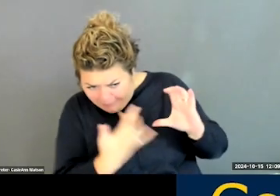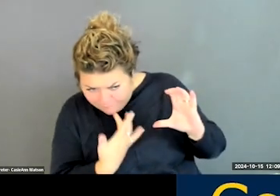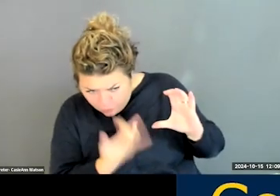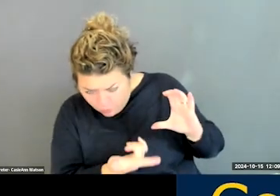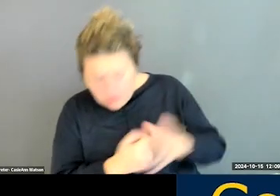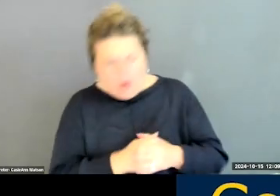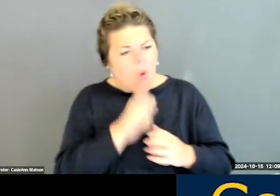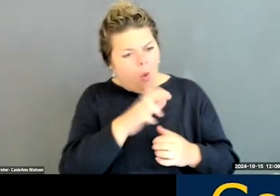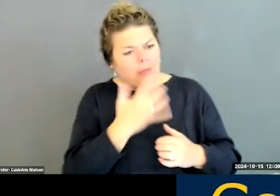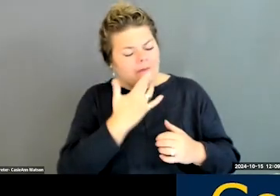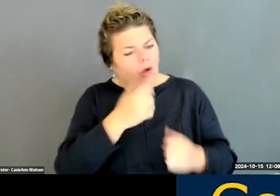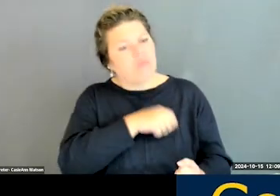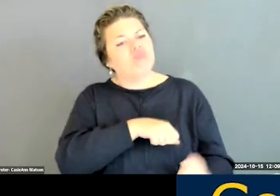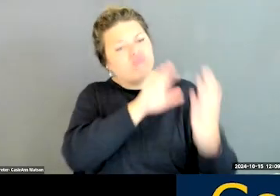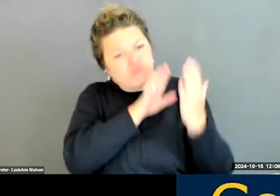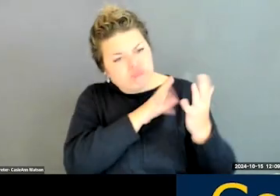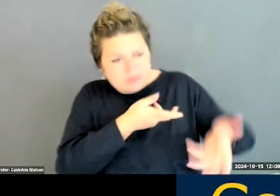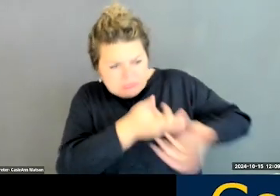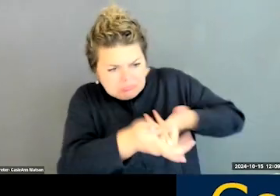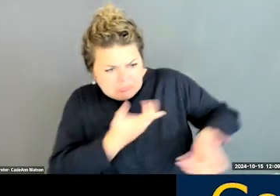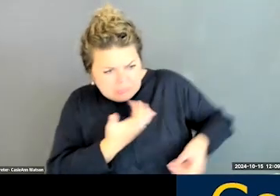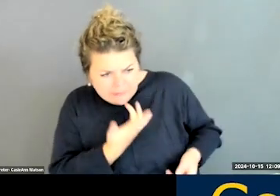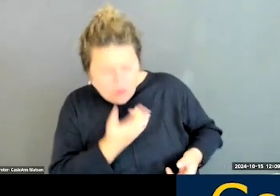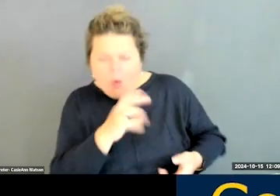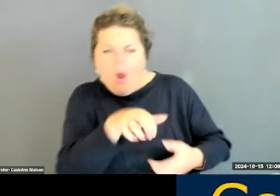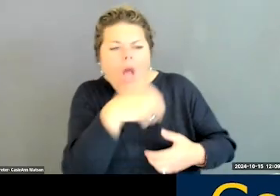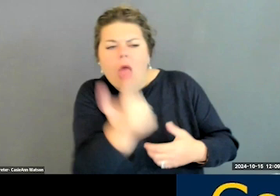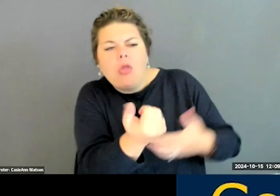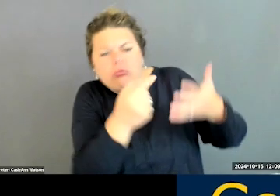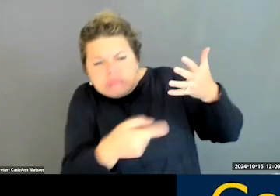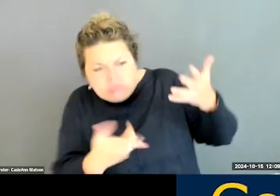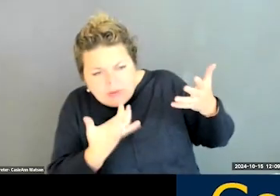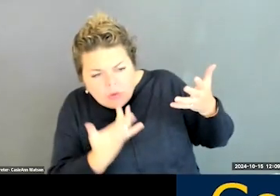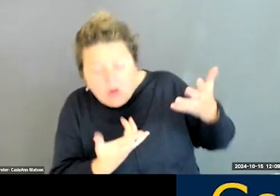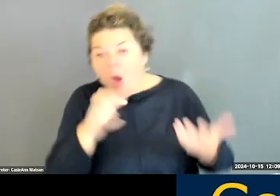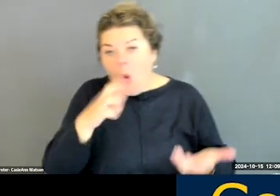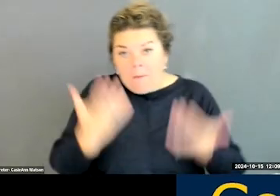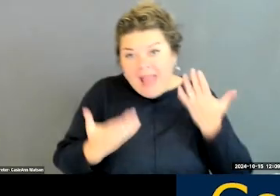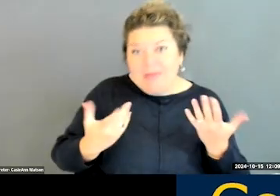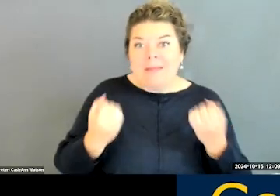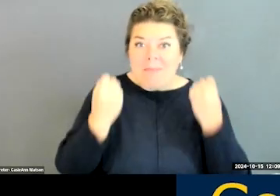a face-to-face discussion, or some other means? Or do we need multiple ways to communicate